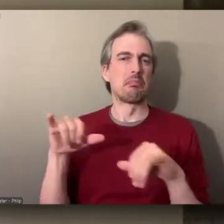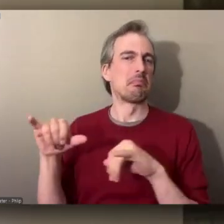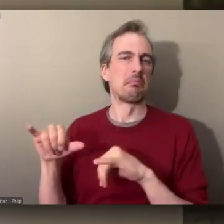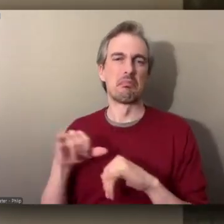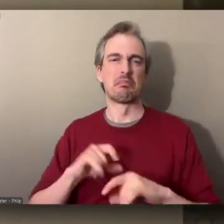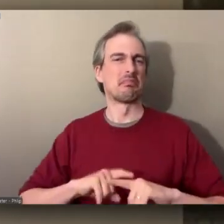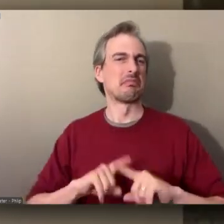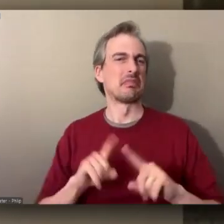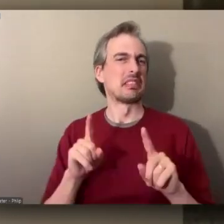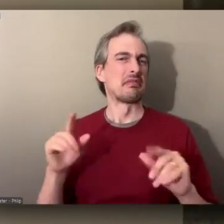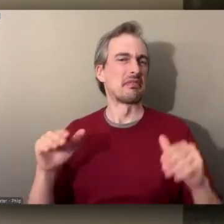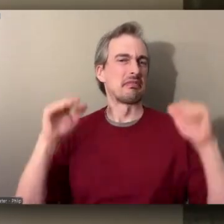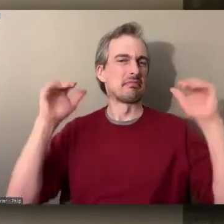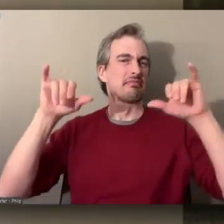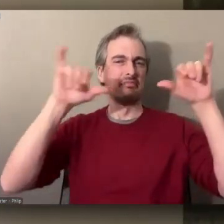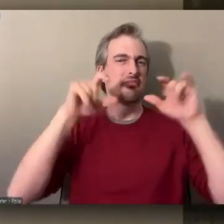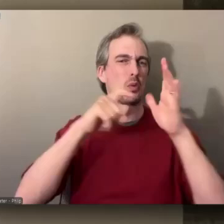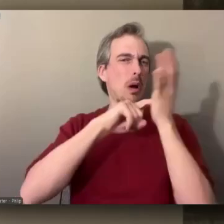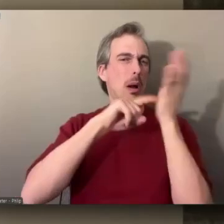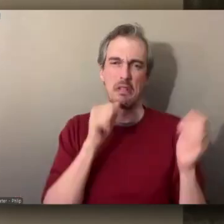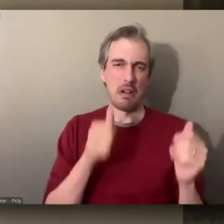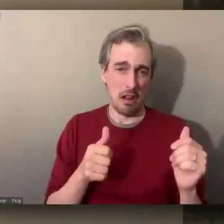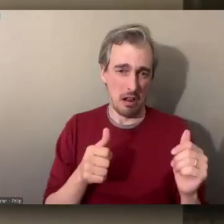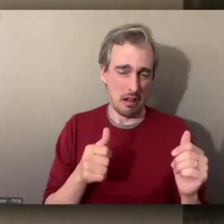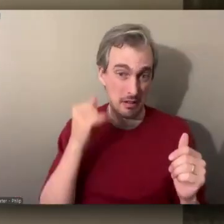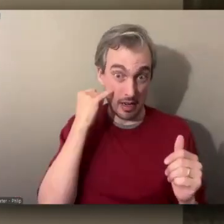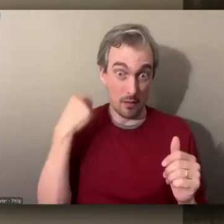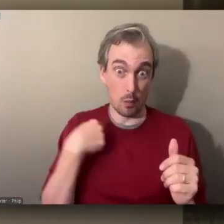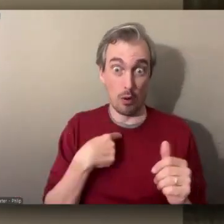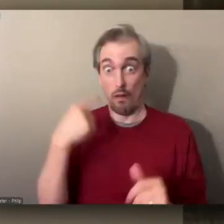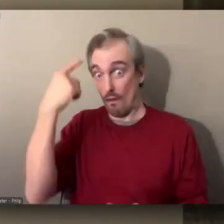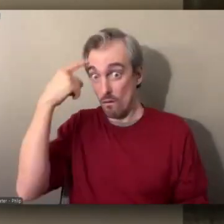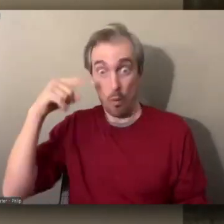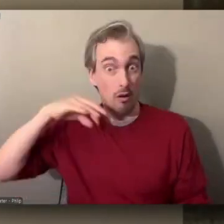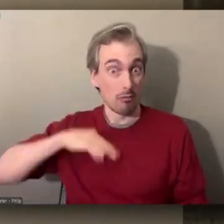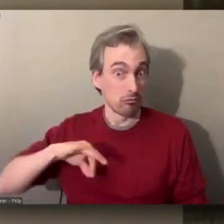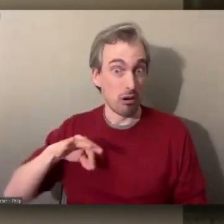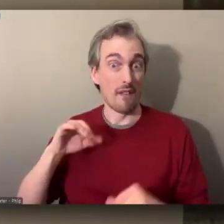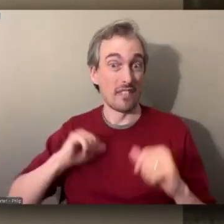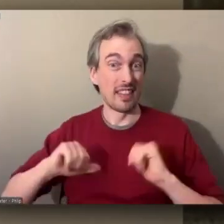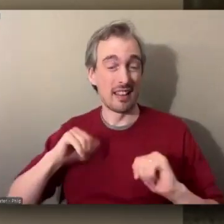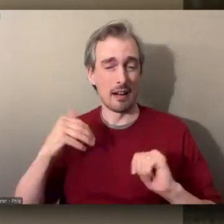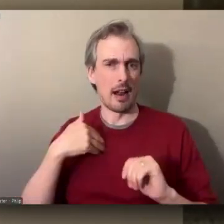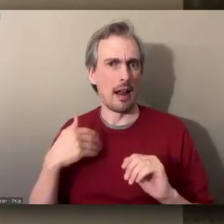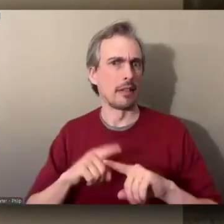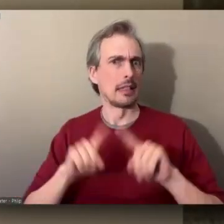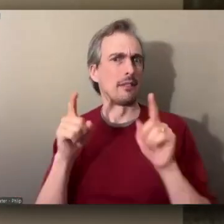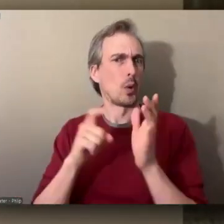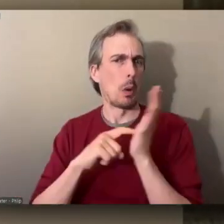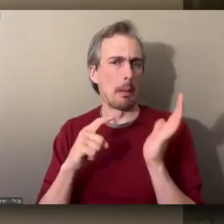If we were a for-profit theater, I don't think our requirements would be higher. But I believe that